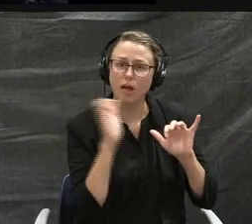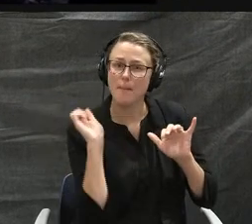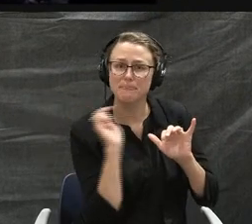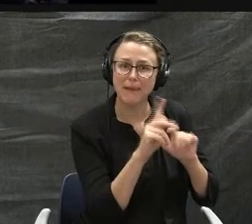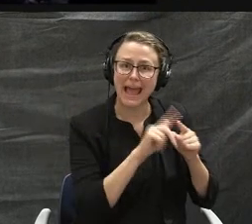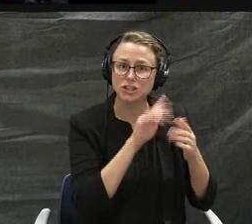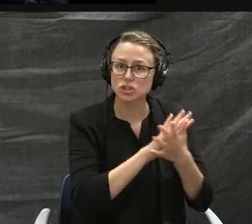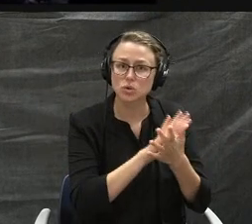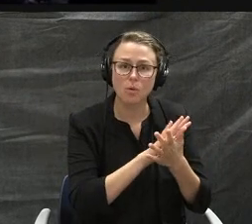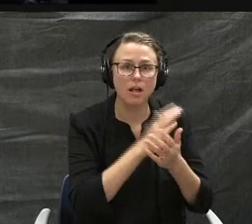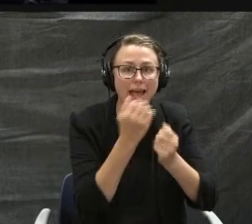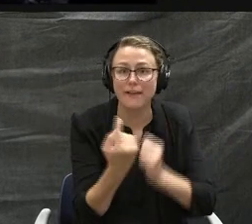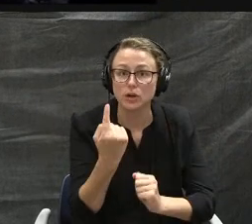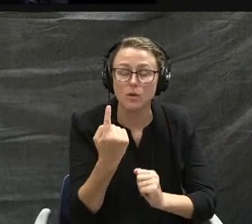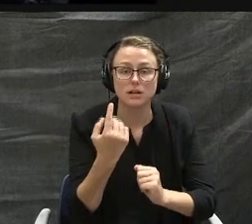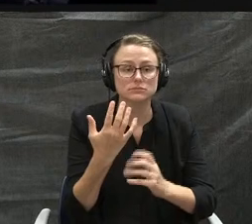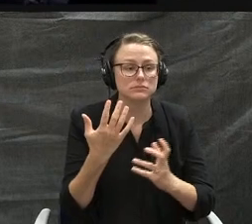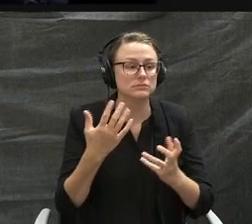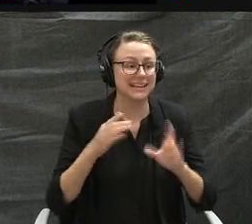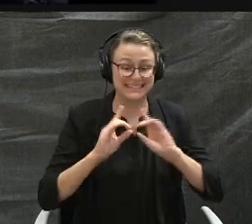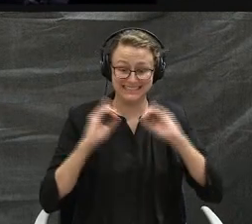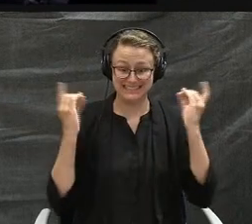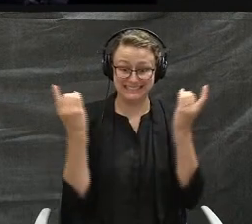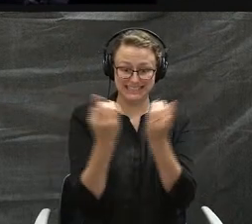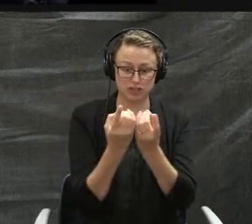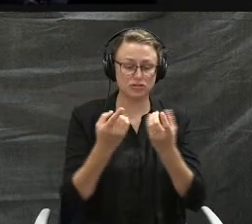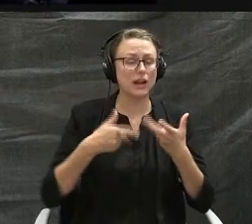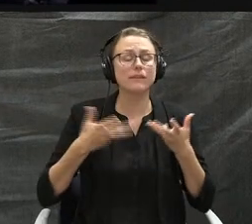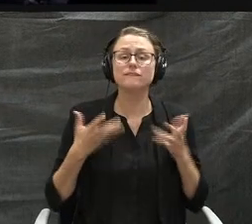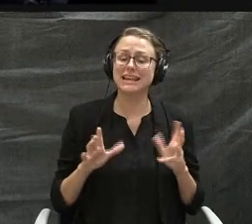a model where as a district we've met the criteria laid out